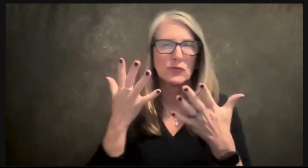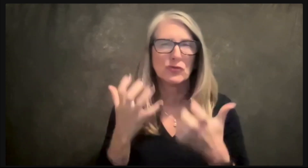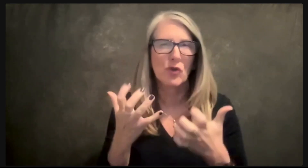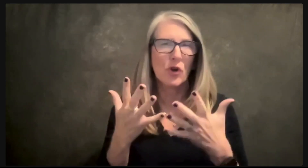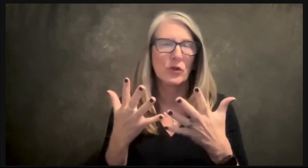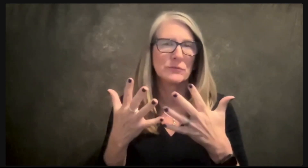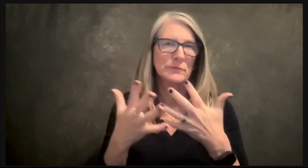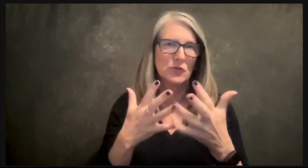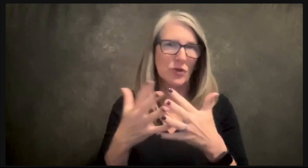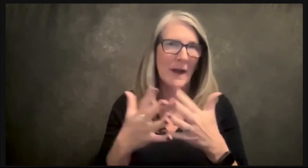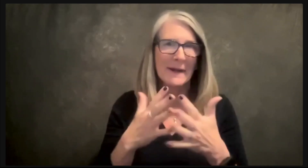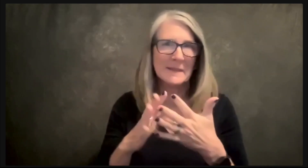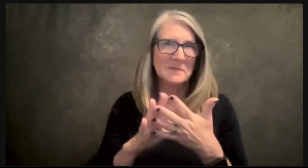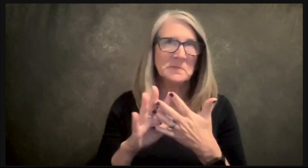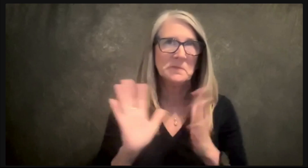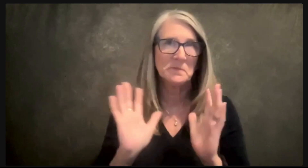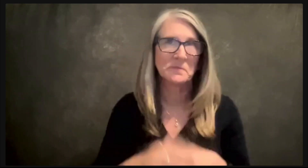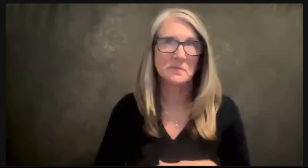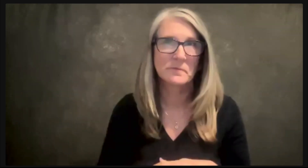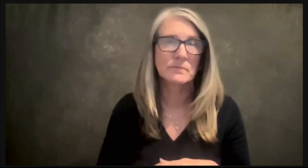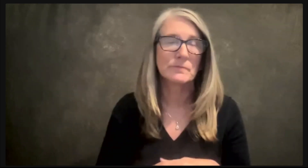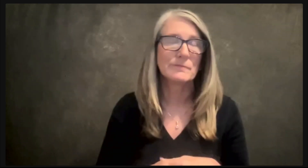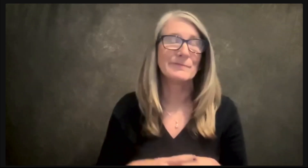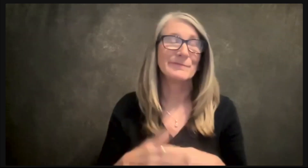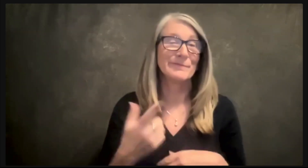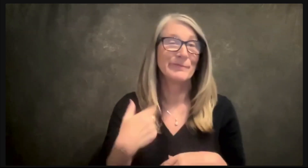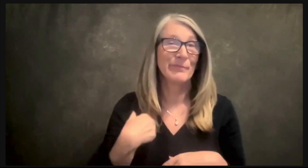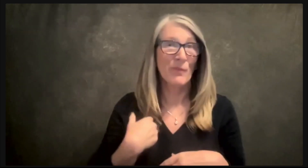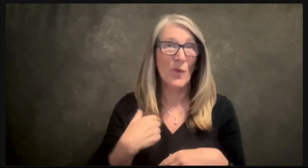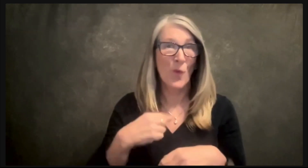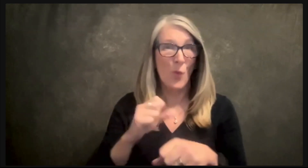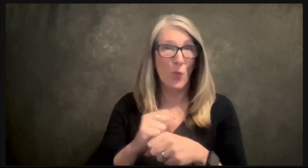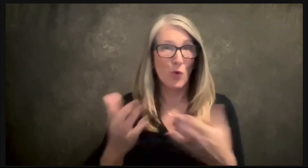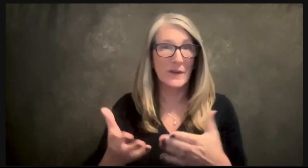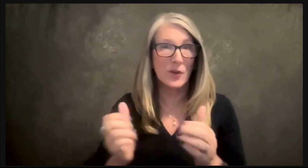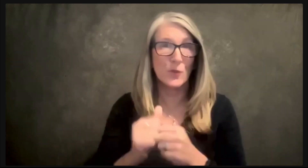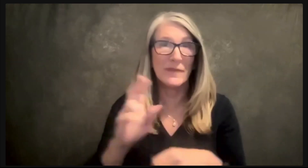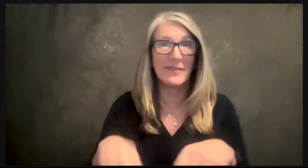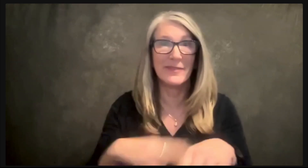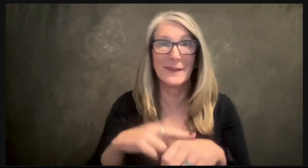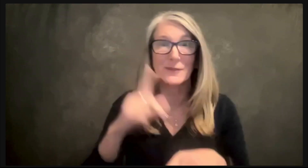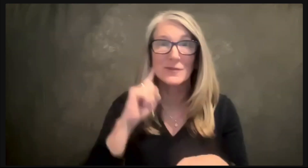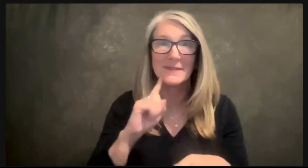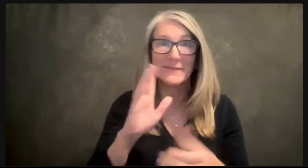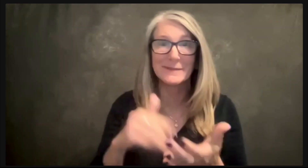Behind me is a dark gray backdrop.